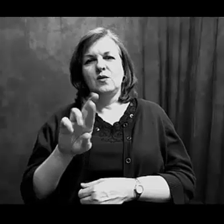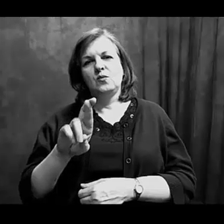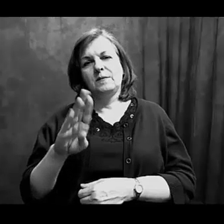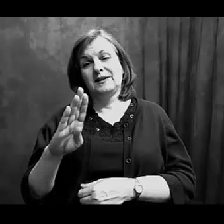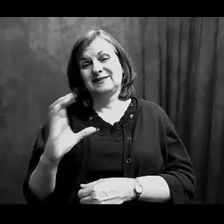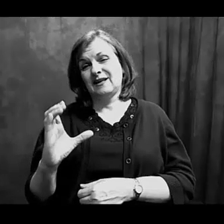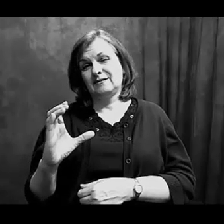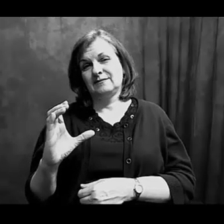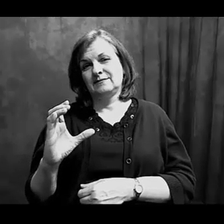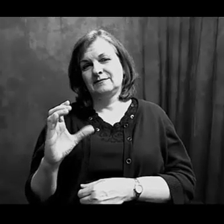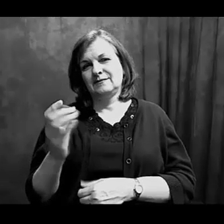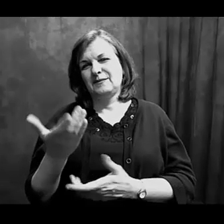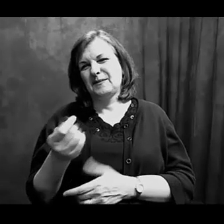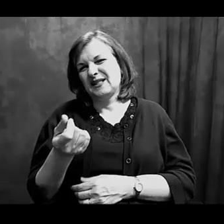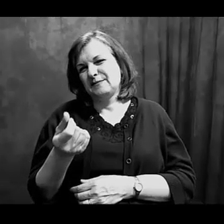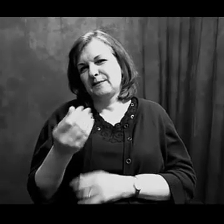just a little bit bigger - not much